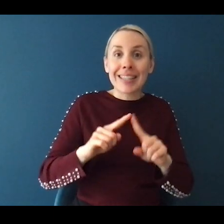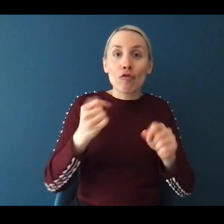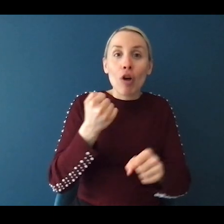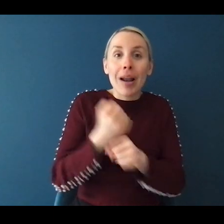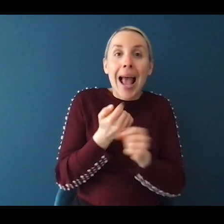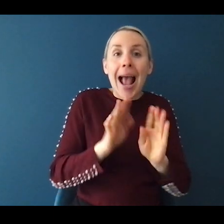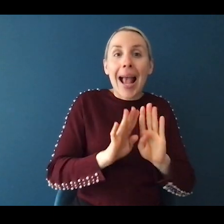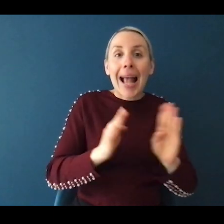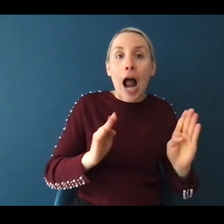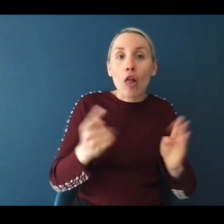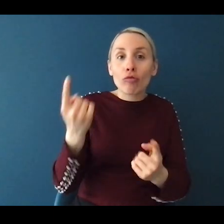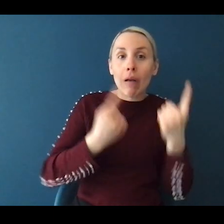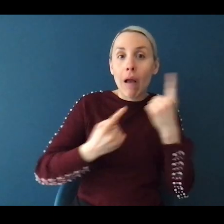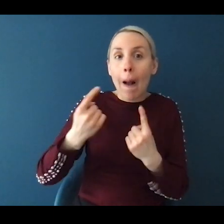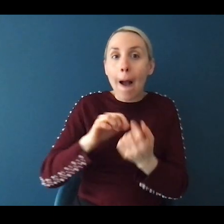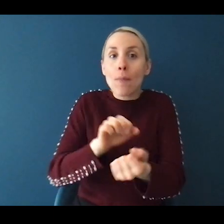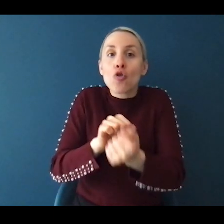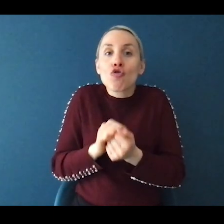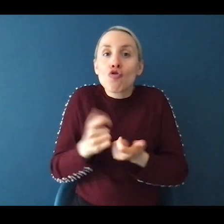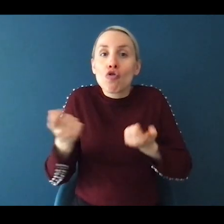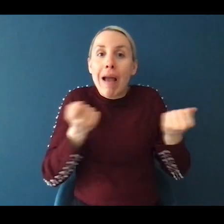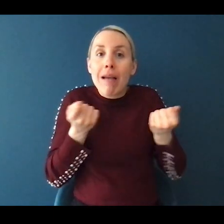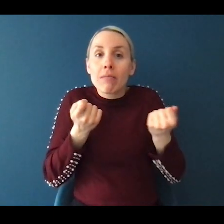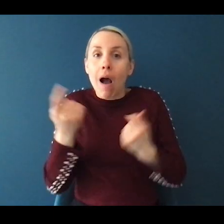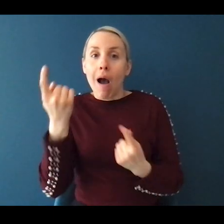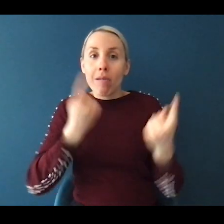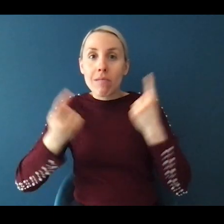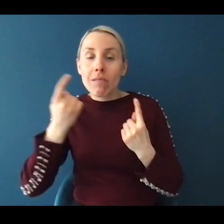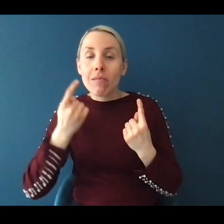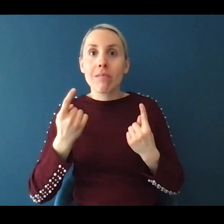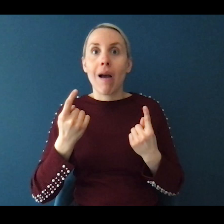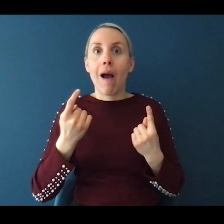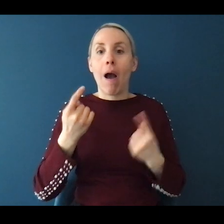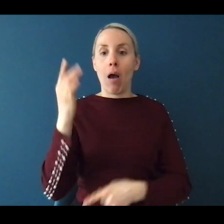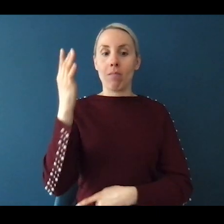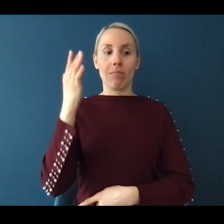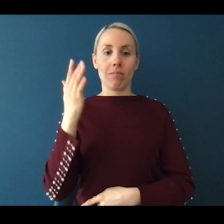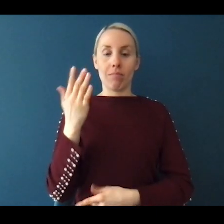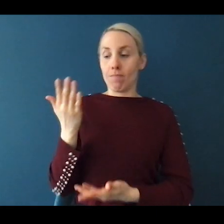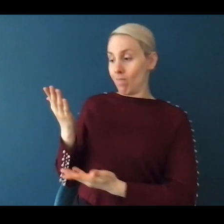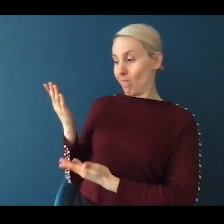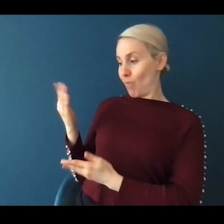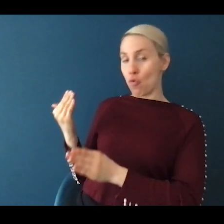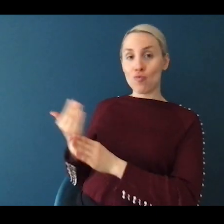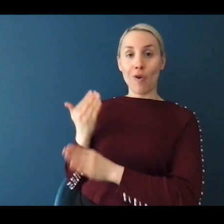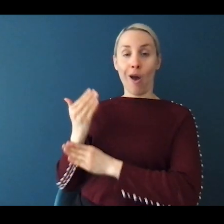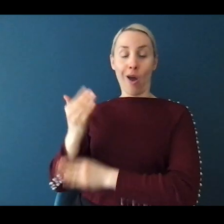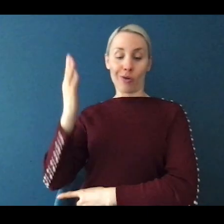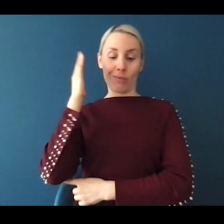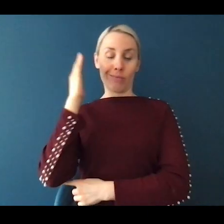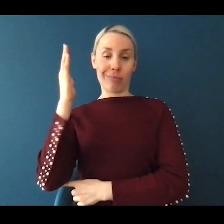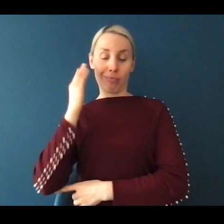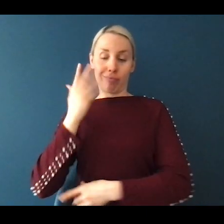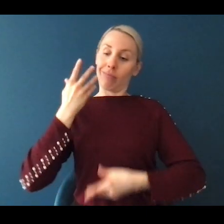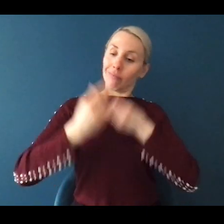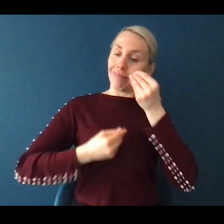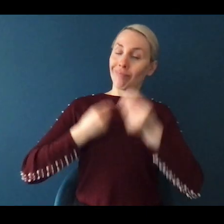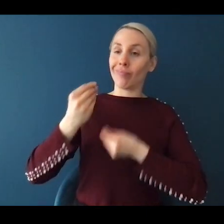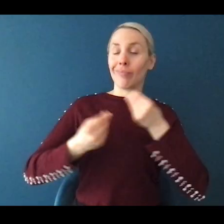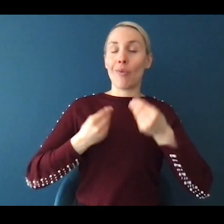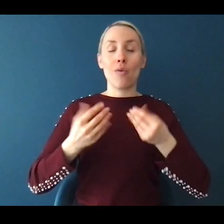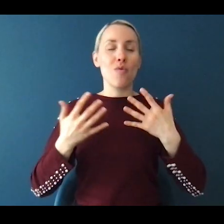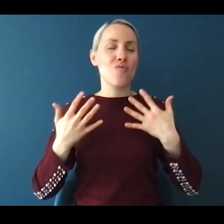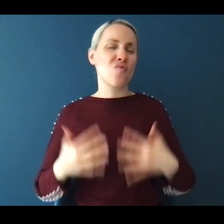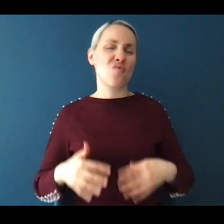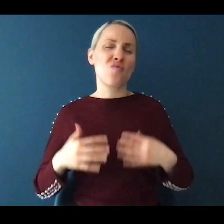invite galleries and curators and speak about the work in front of the work in the